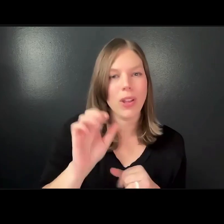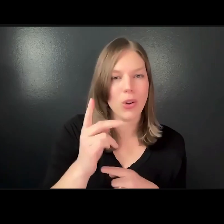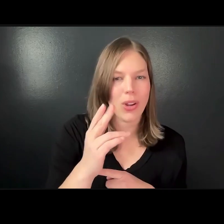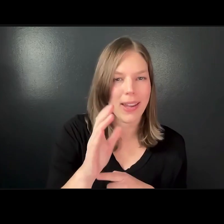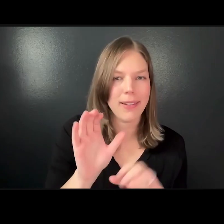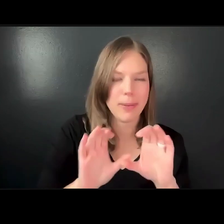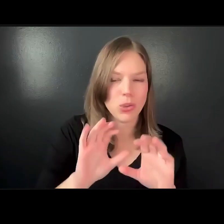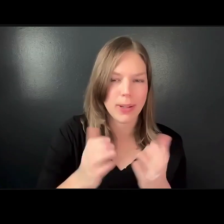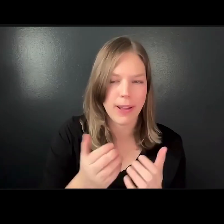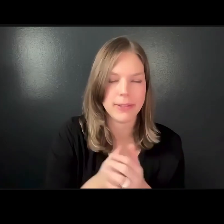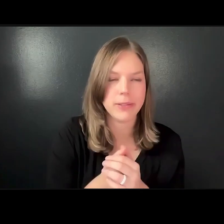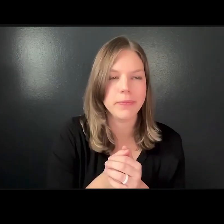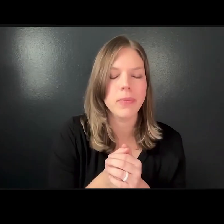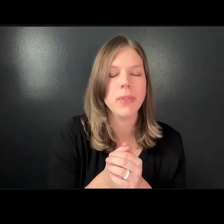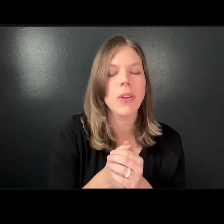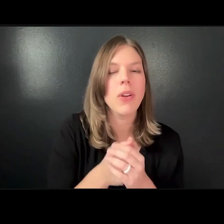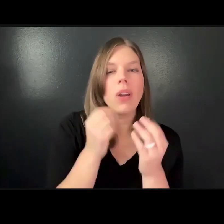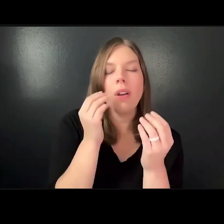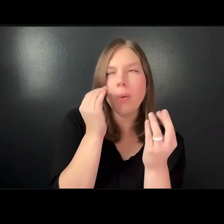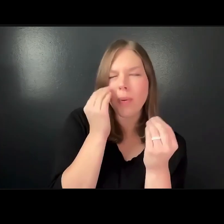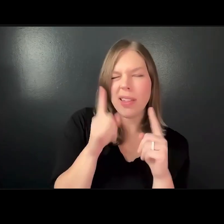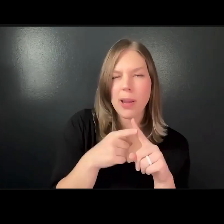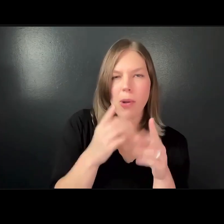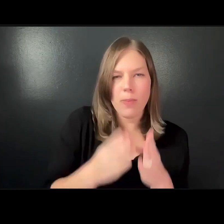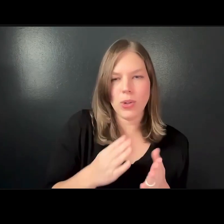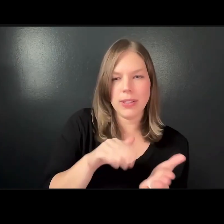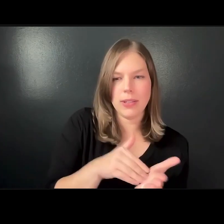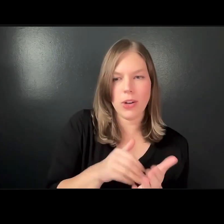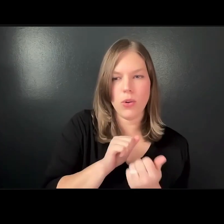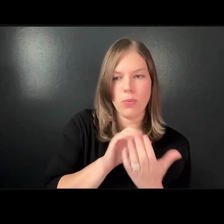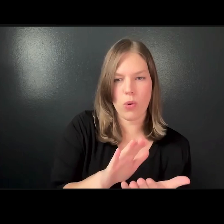for their organic chemistry class. When we think about this request using